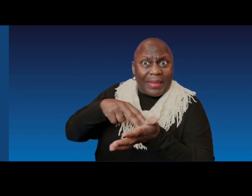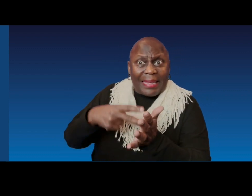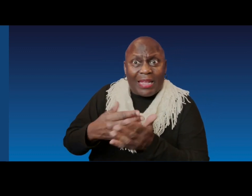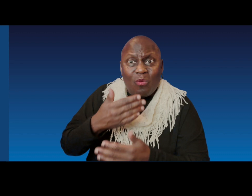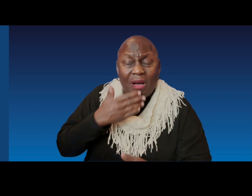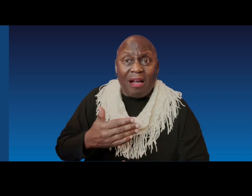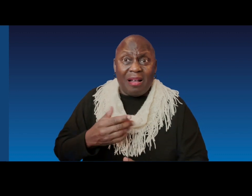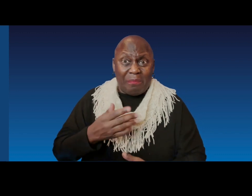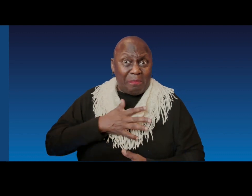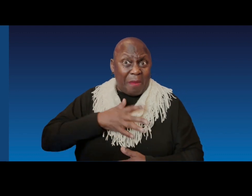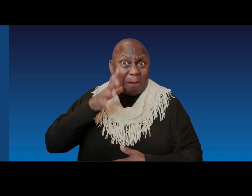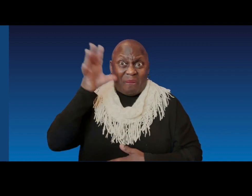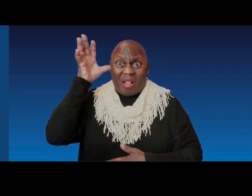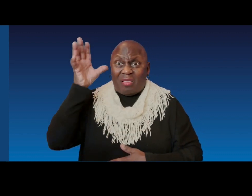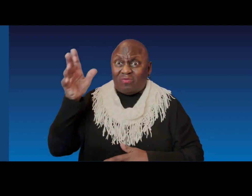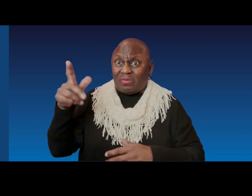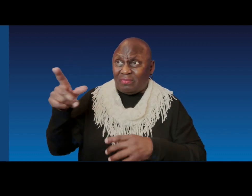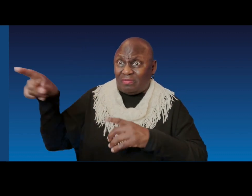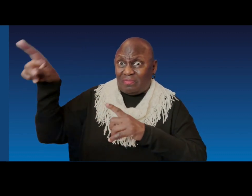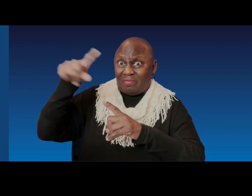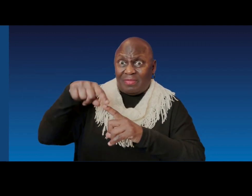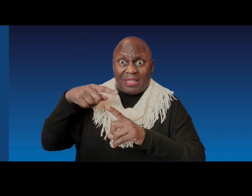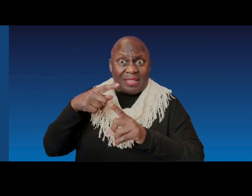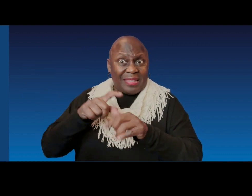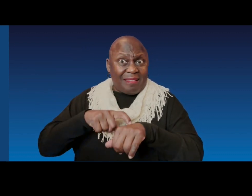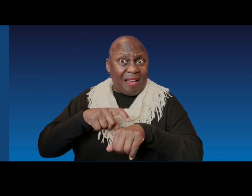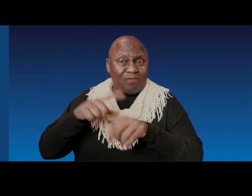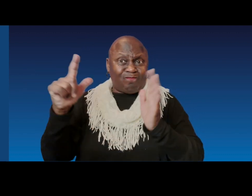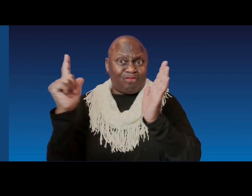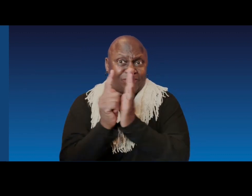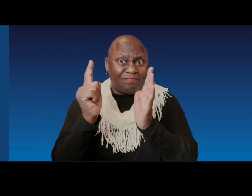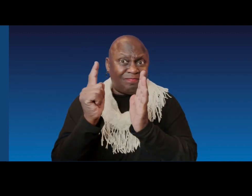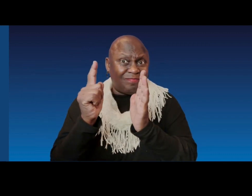Parents typically will follow what they're told by doctors and society.